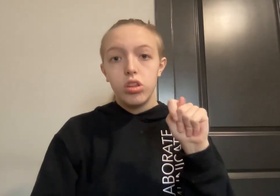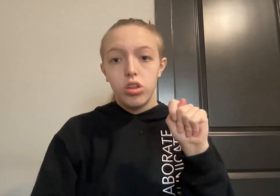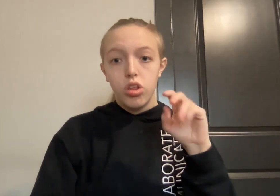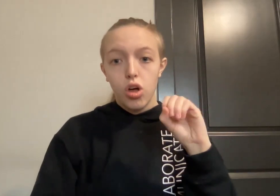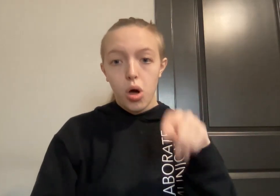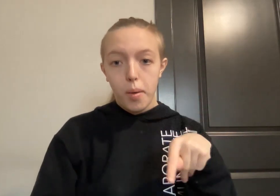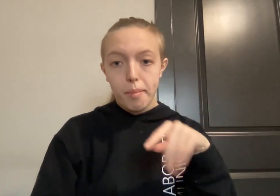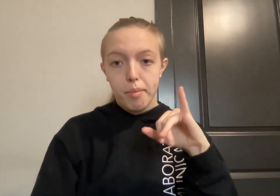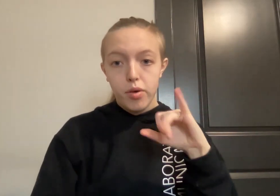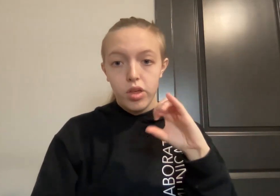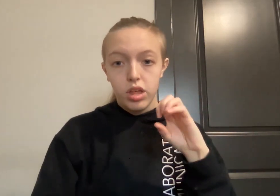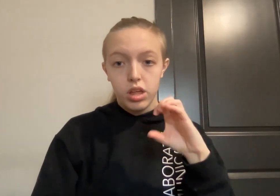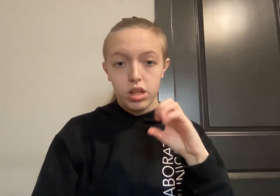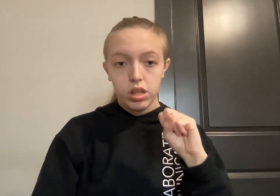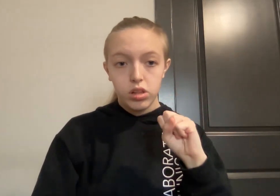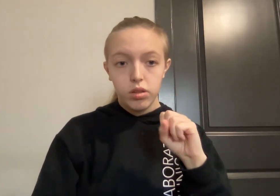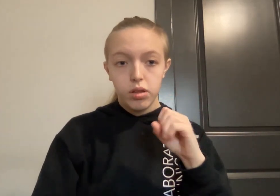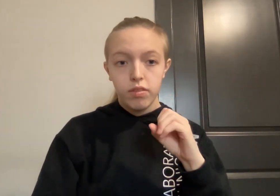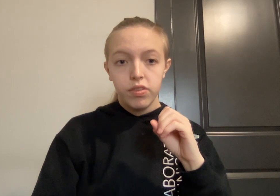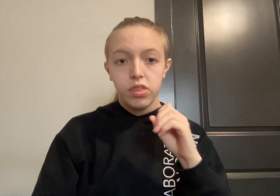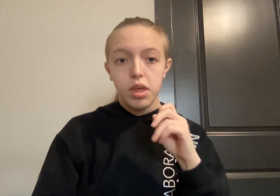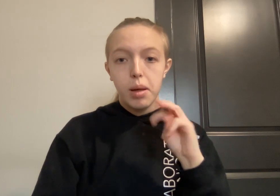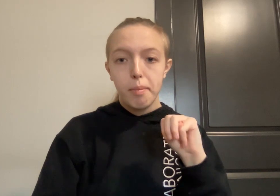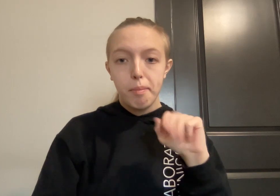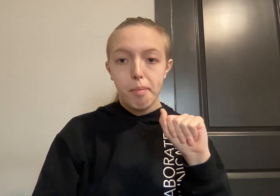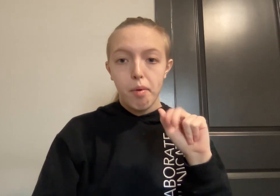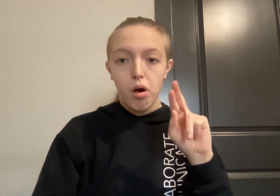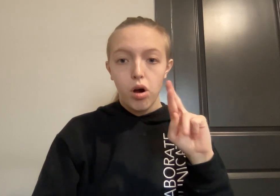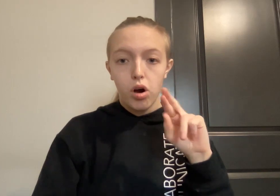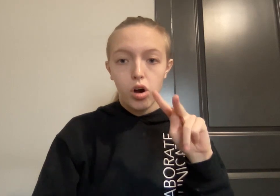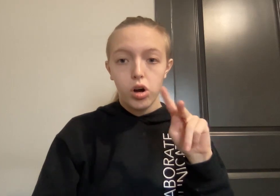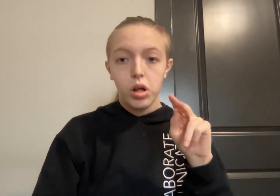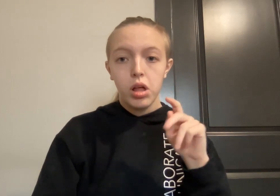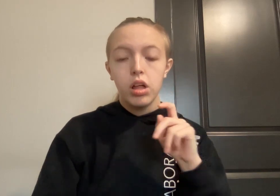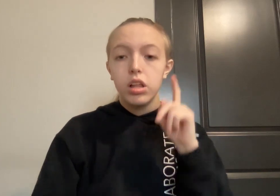topics that mark deaf people